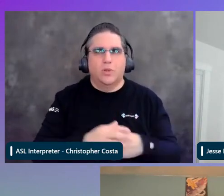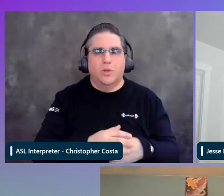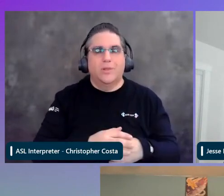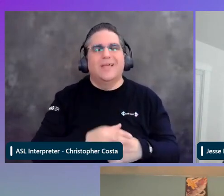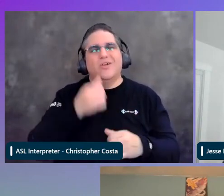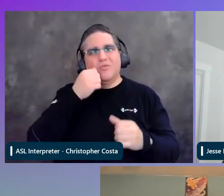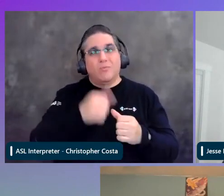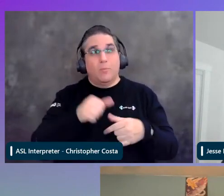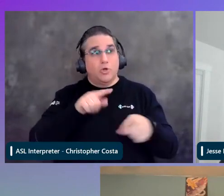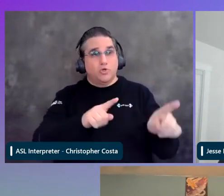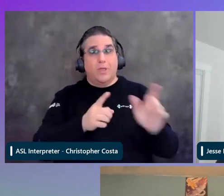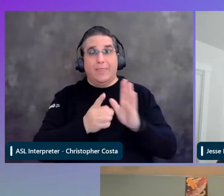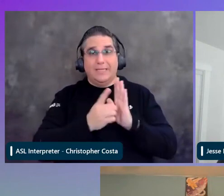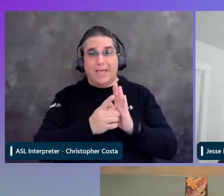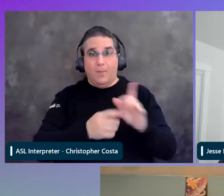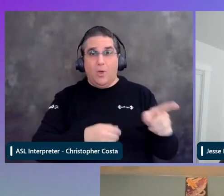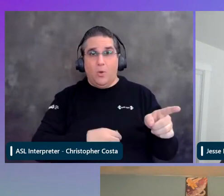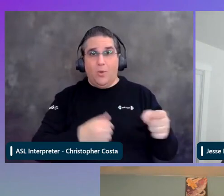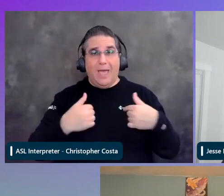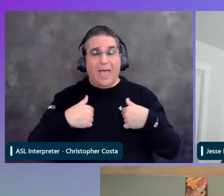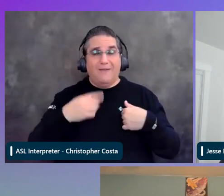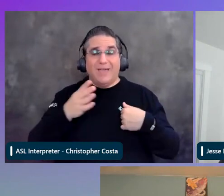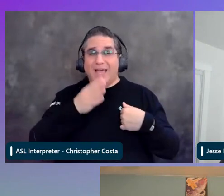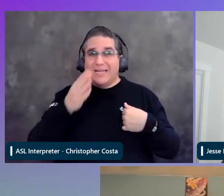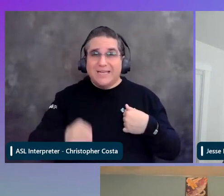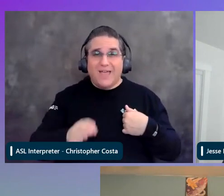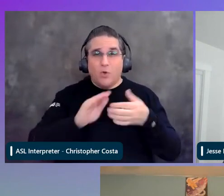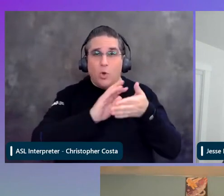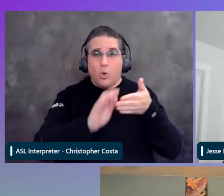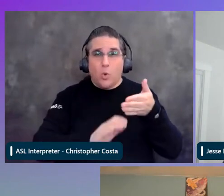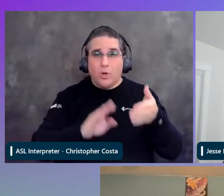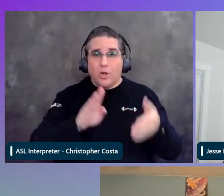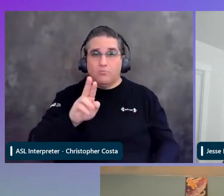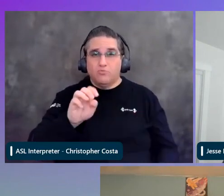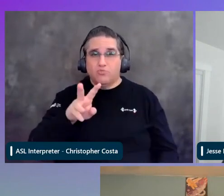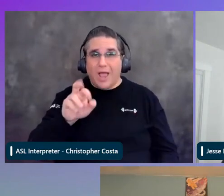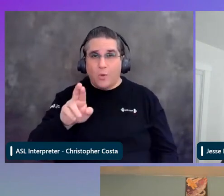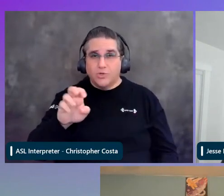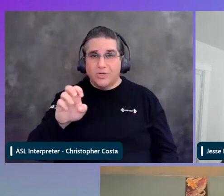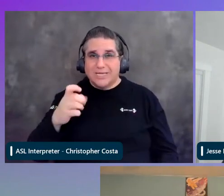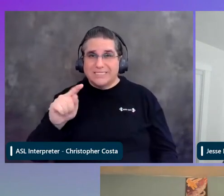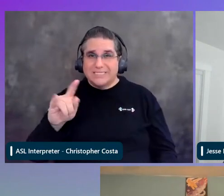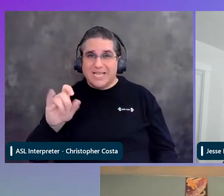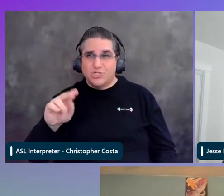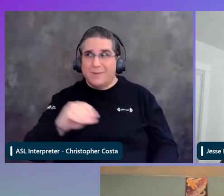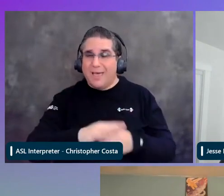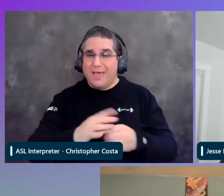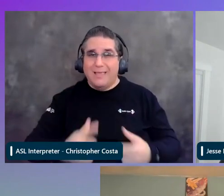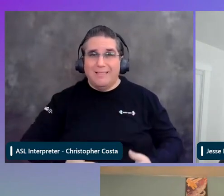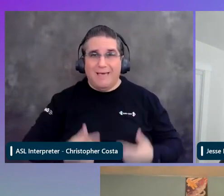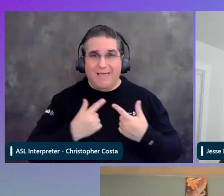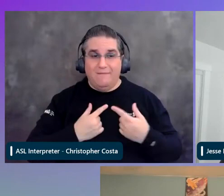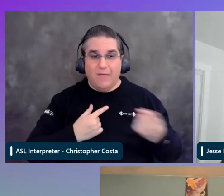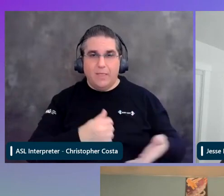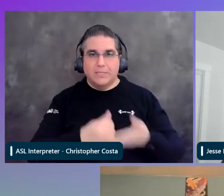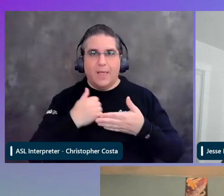demo that I have never coded a browser extension in my life, and I was able to do it within